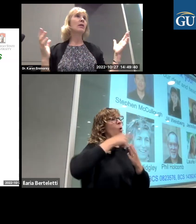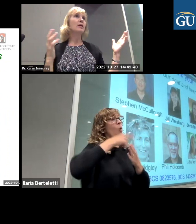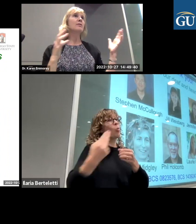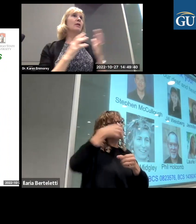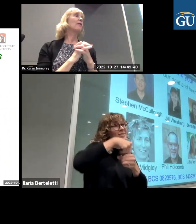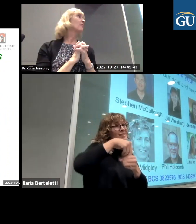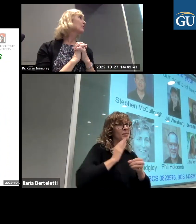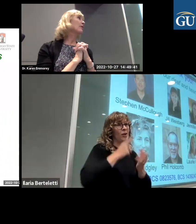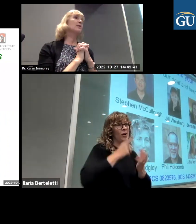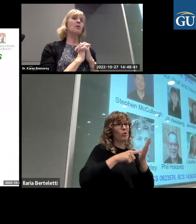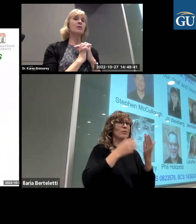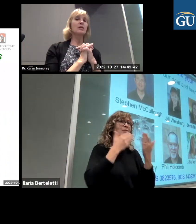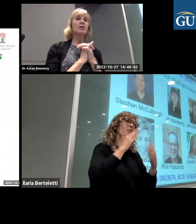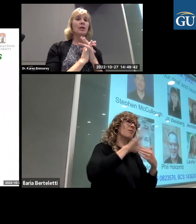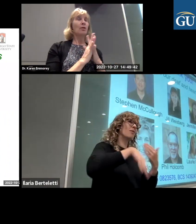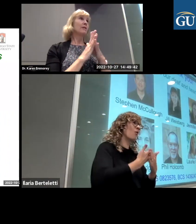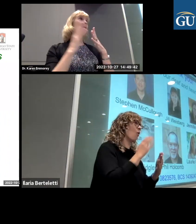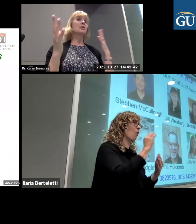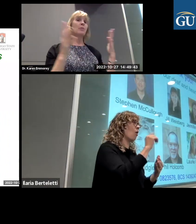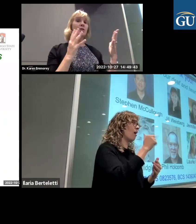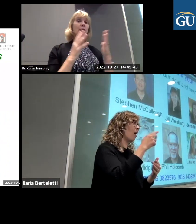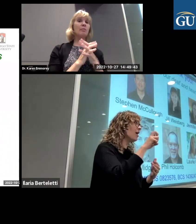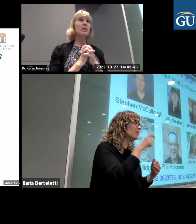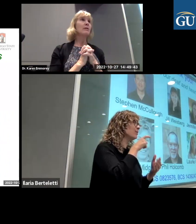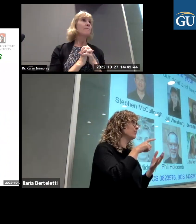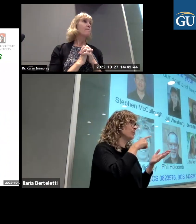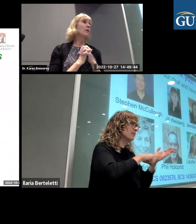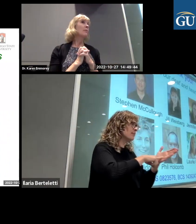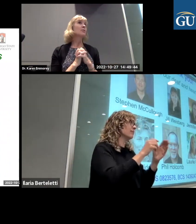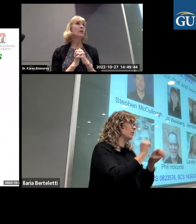and i'll take your questions now. I hope I didn't go too fast